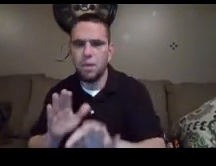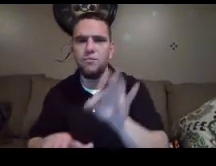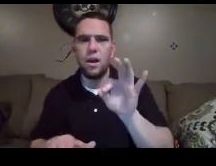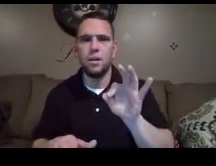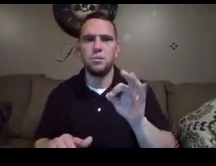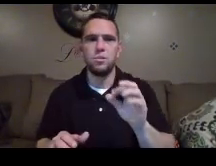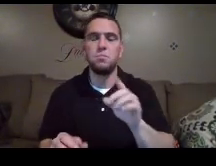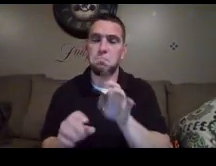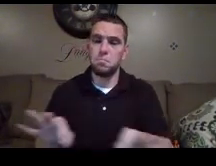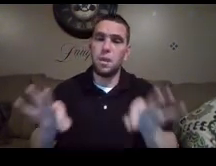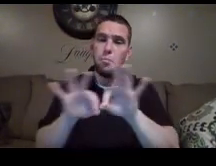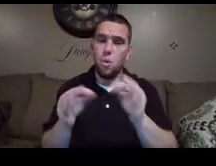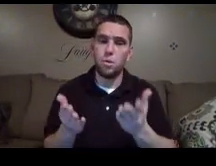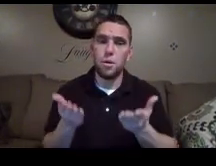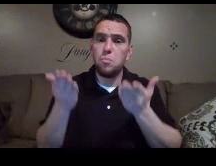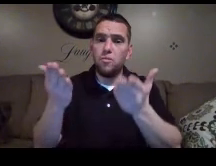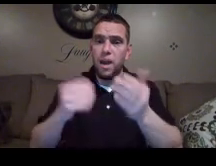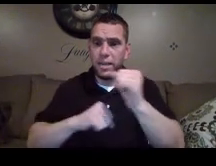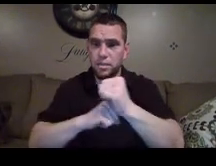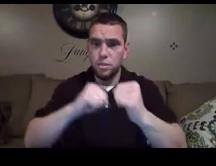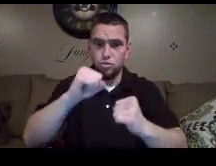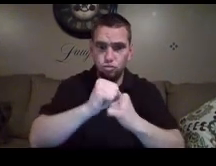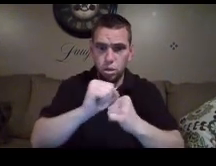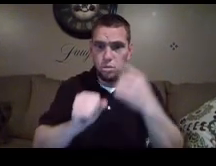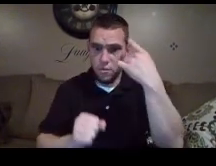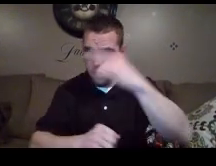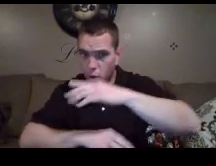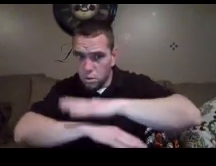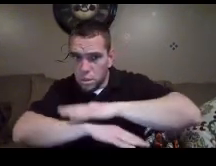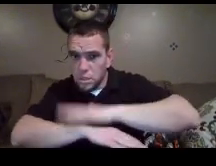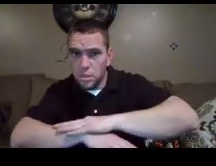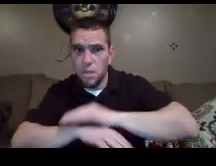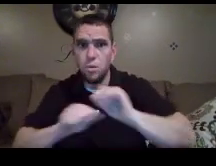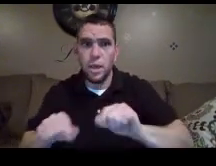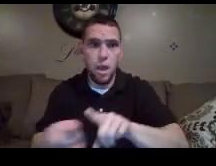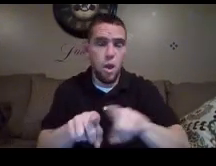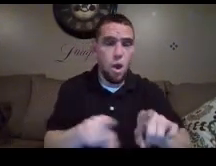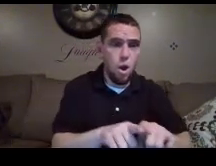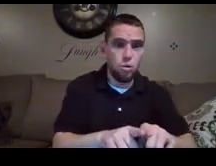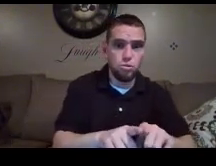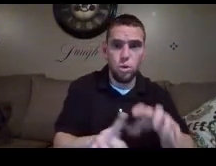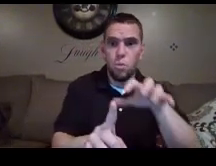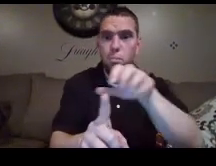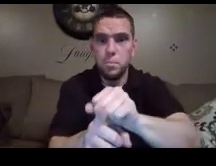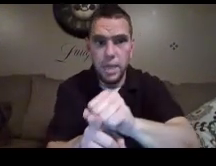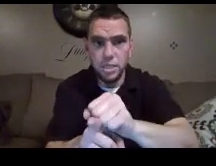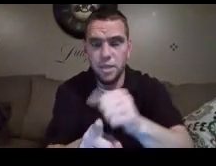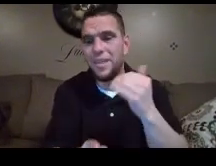our table and it also can pick up on the heading-- header row, which is what allows it to identify